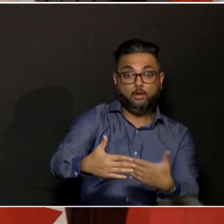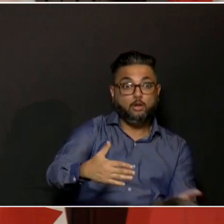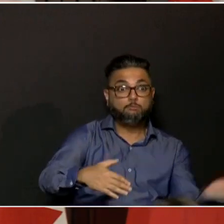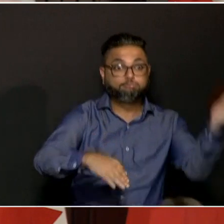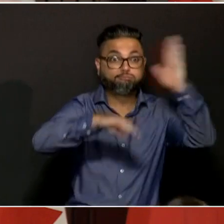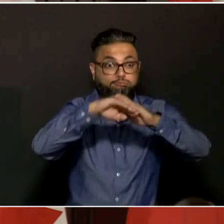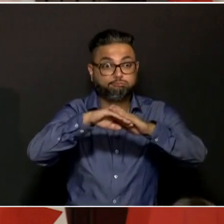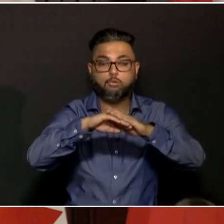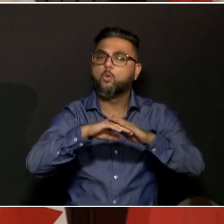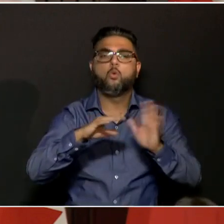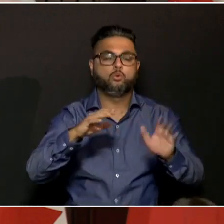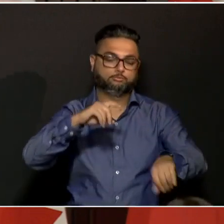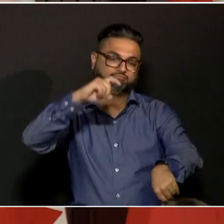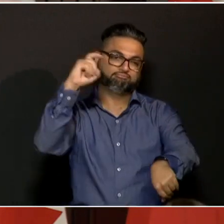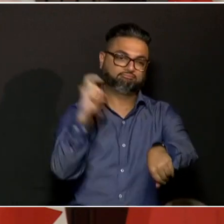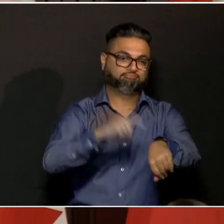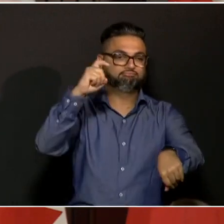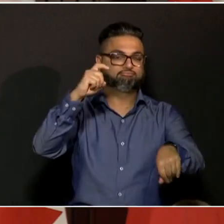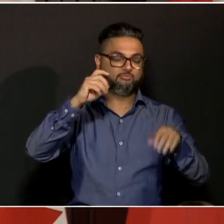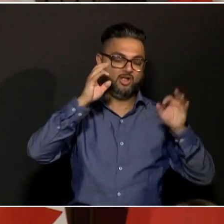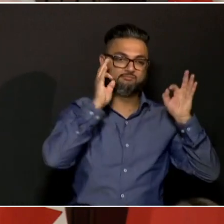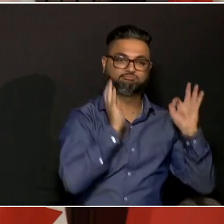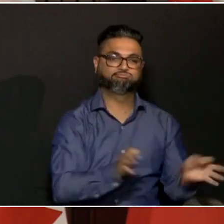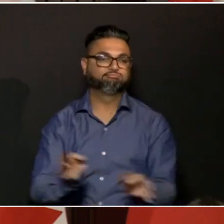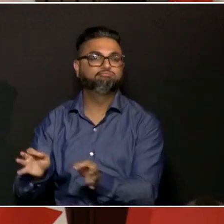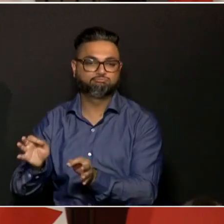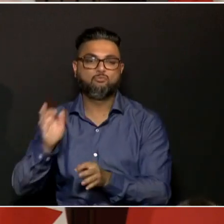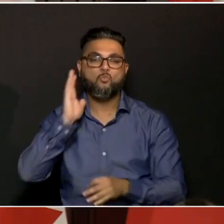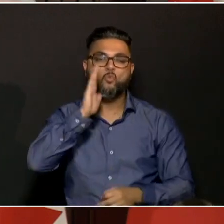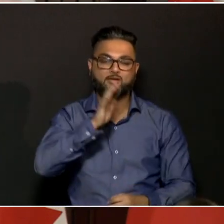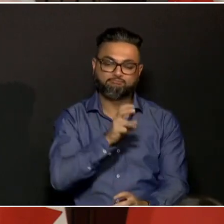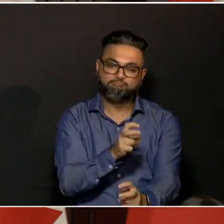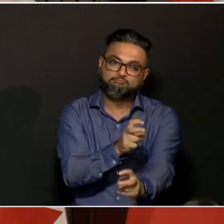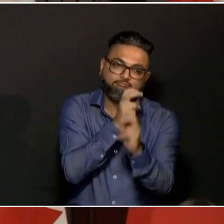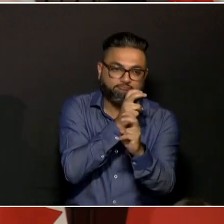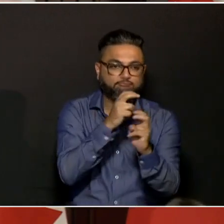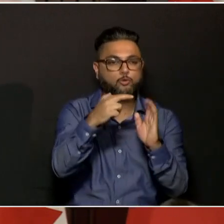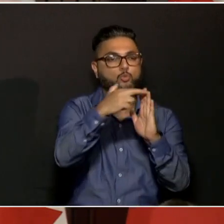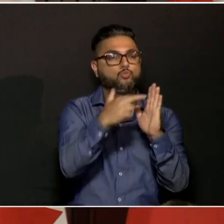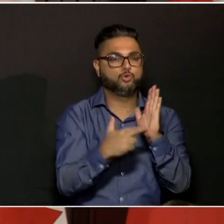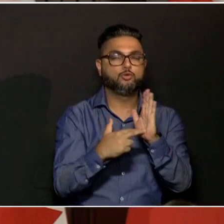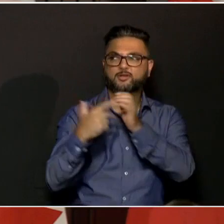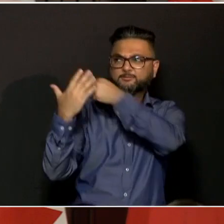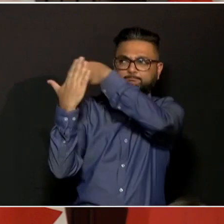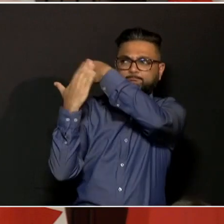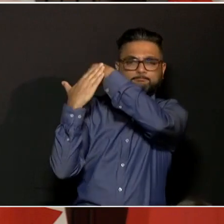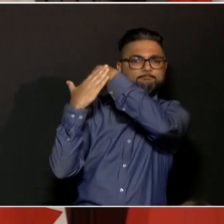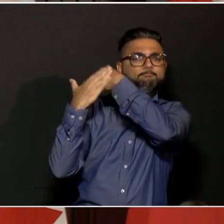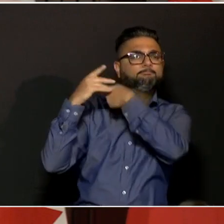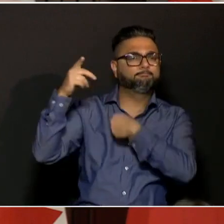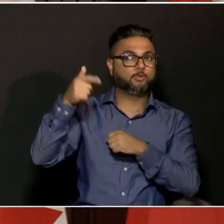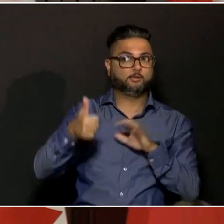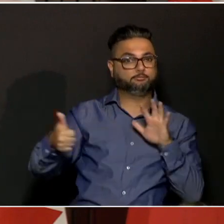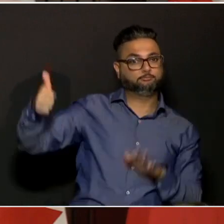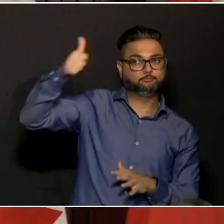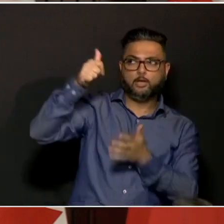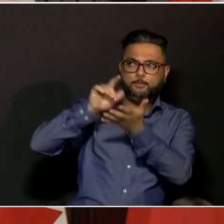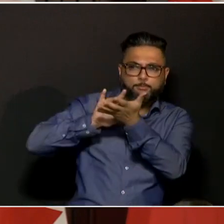every 10 days that that is why we are taking measures we are today based on advice